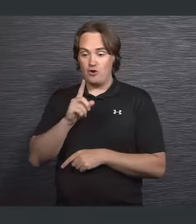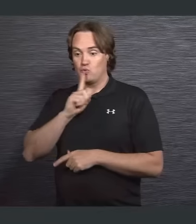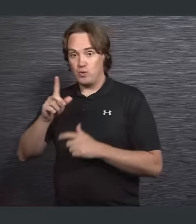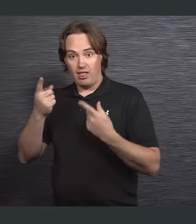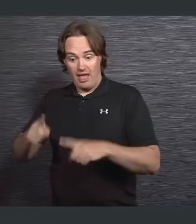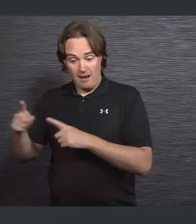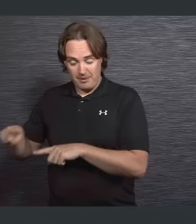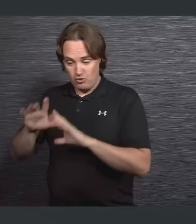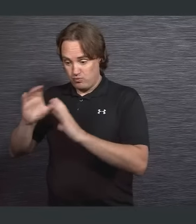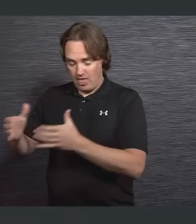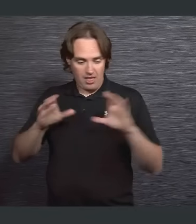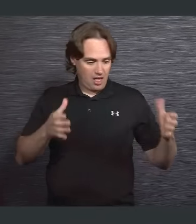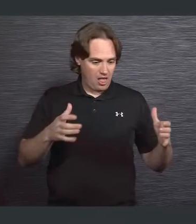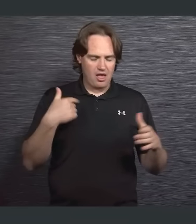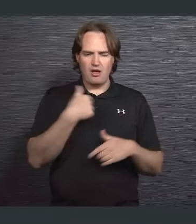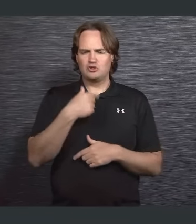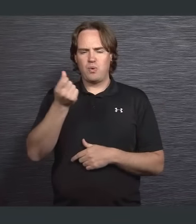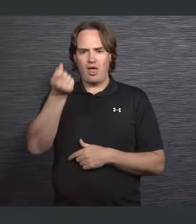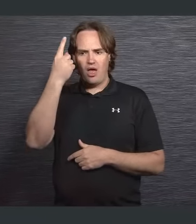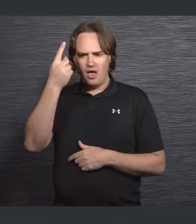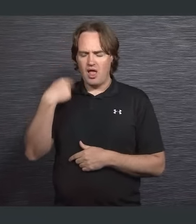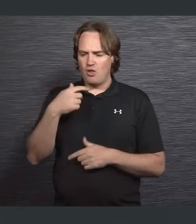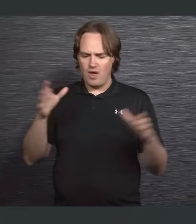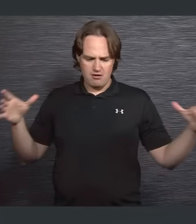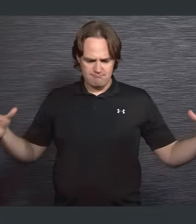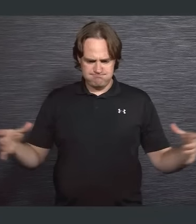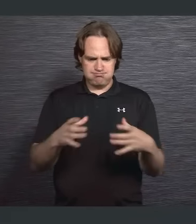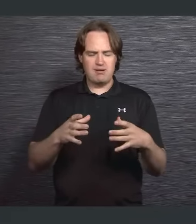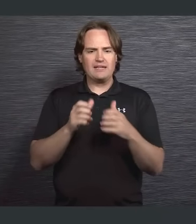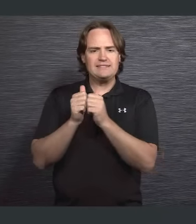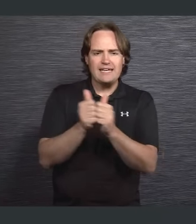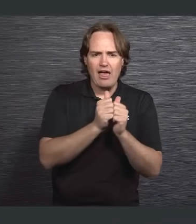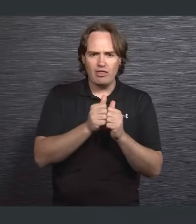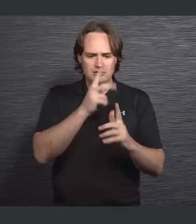so it made sense to bring the story to the big screen.